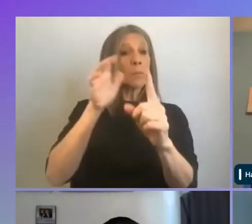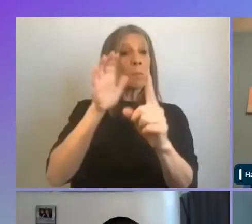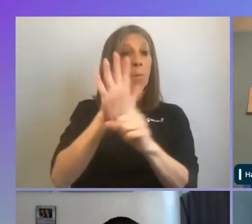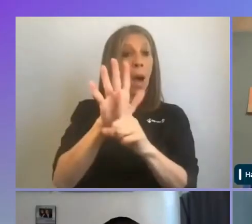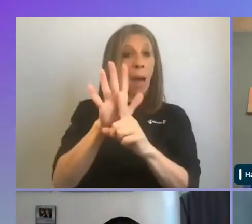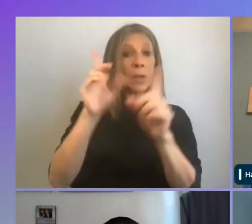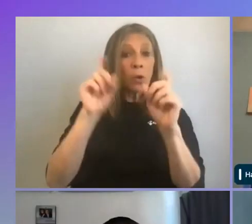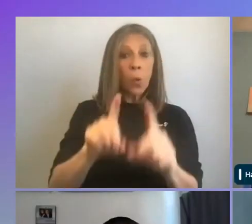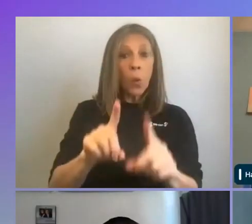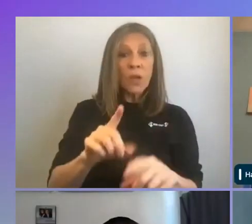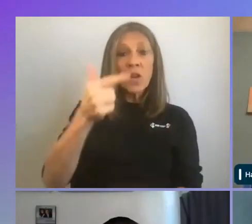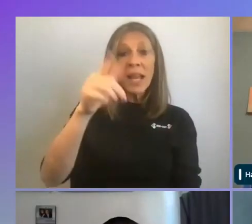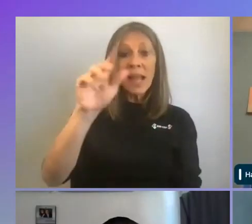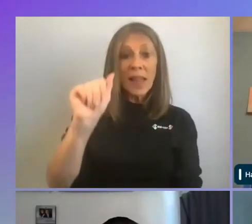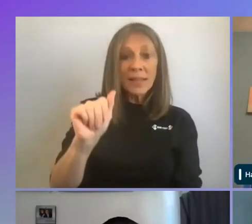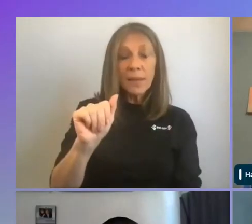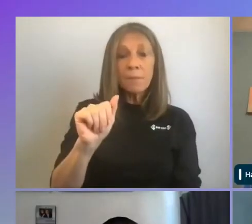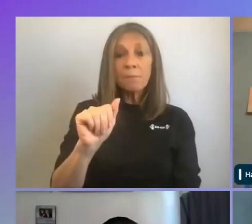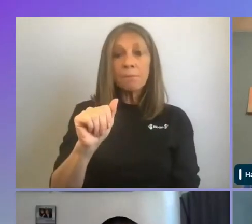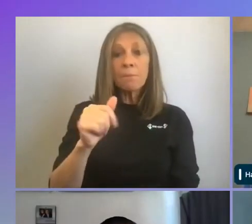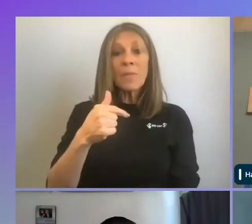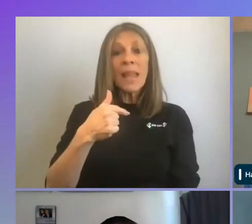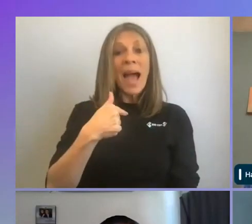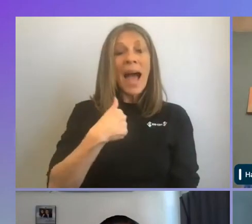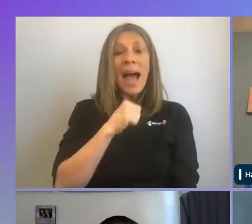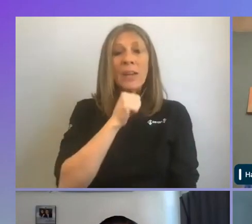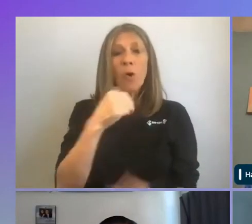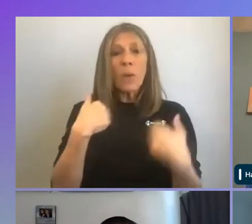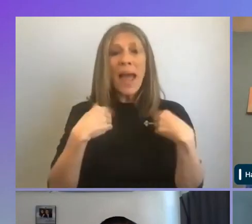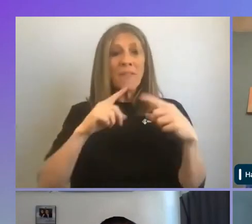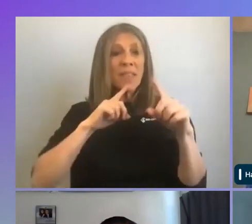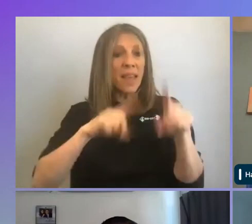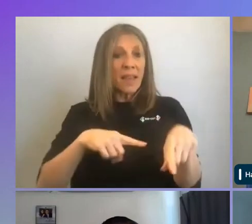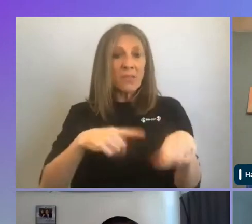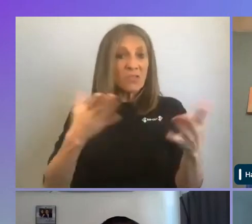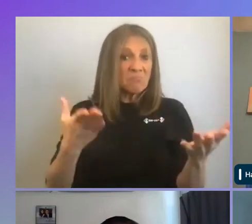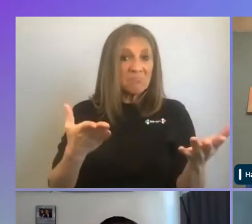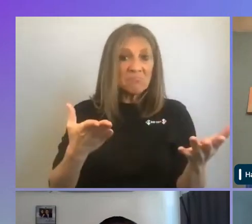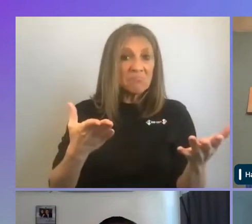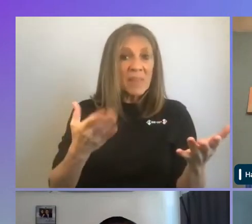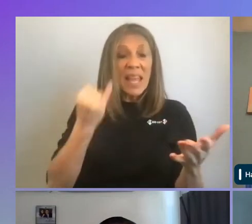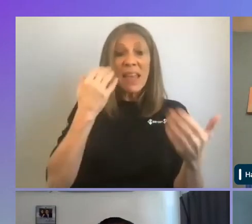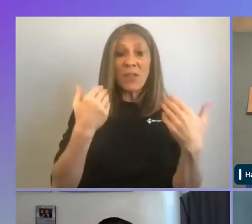Fey. So, um, let's start with the most popular question. Uh, Glenda, I actually don't have the answer offhand. If there is